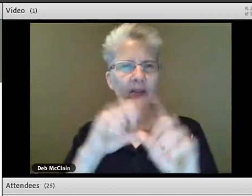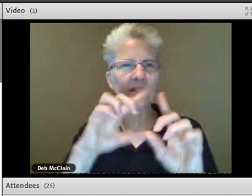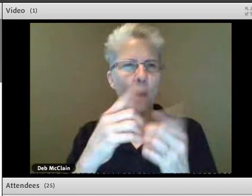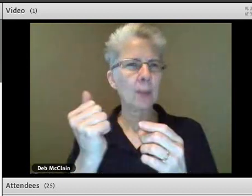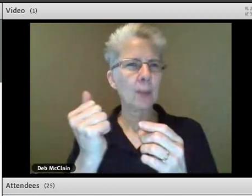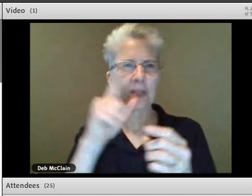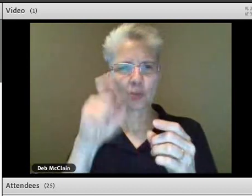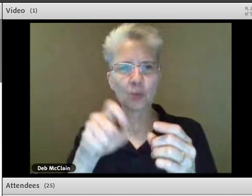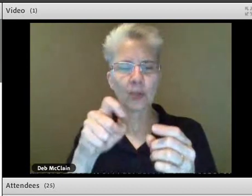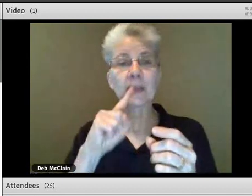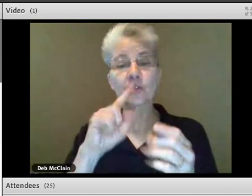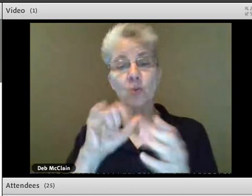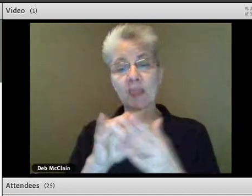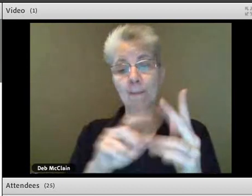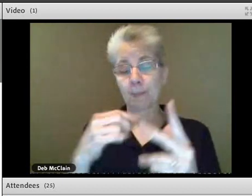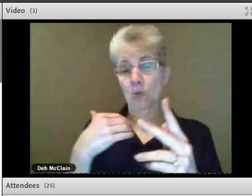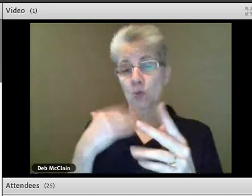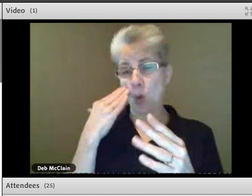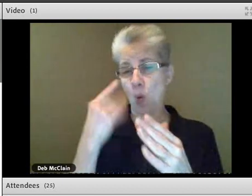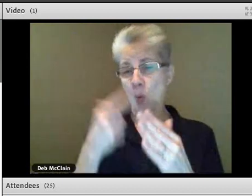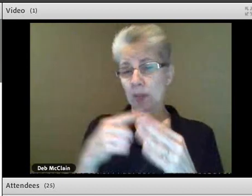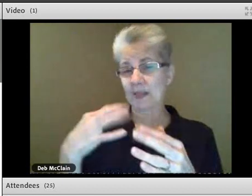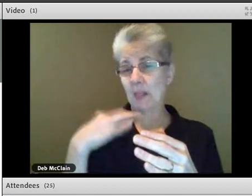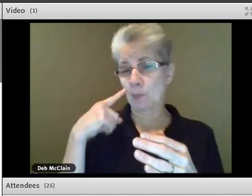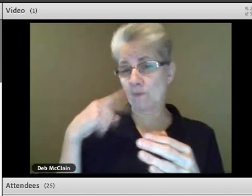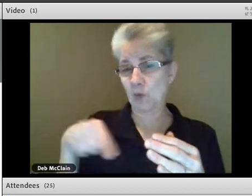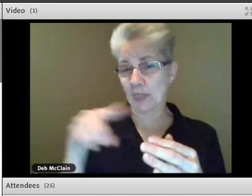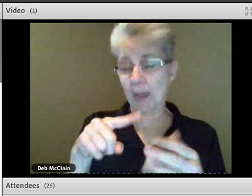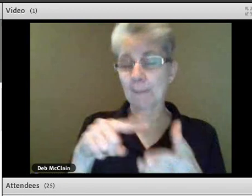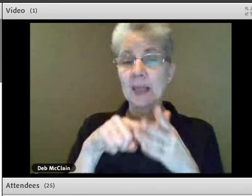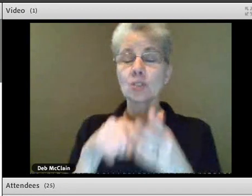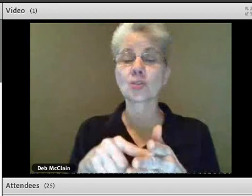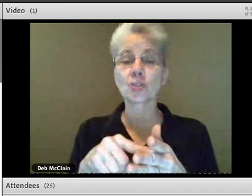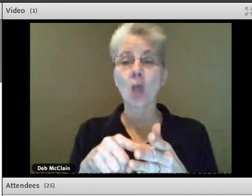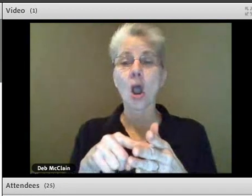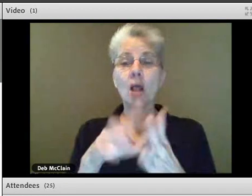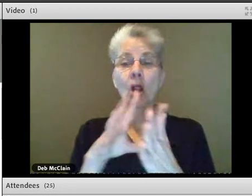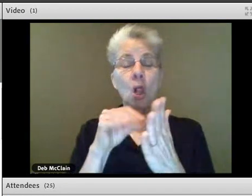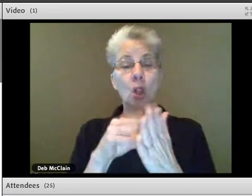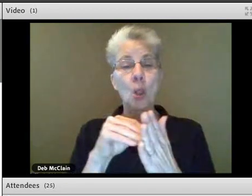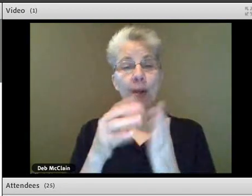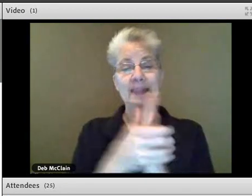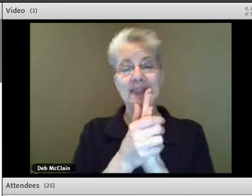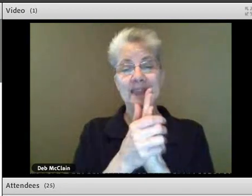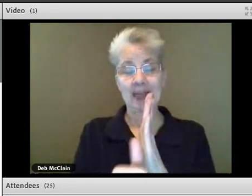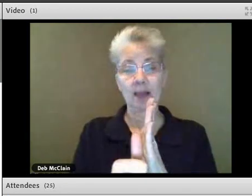you can then make sure that people know what's available and start learning the skills in advance to having the role